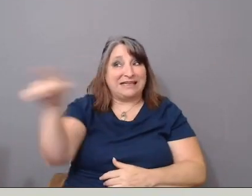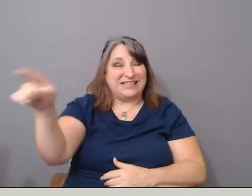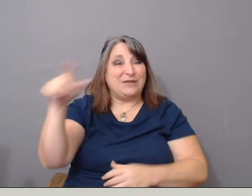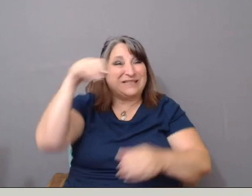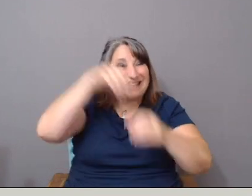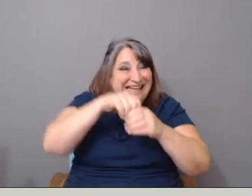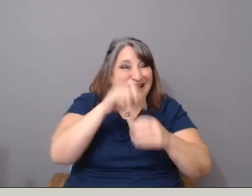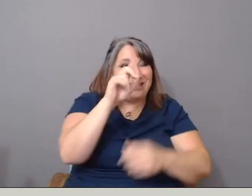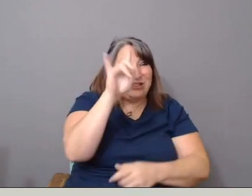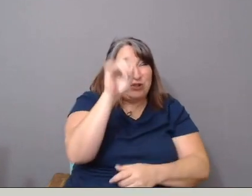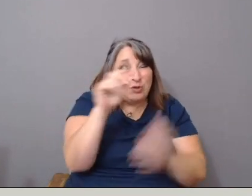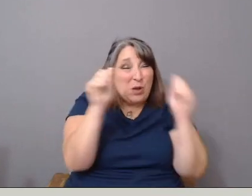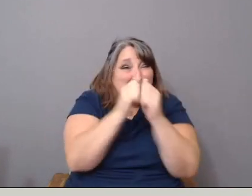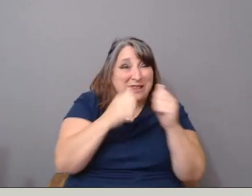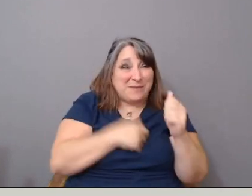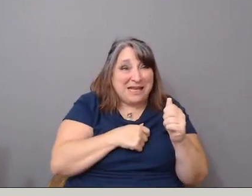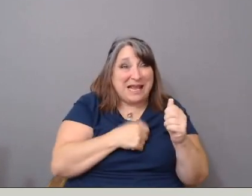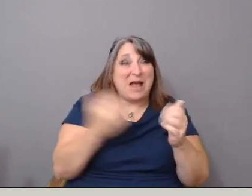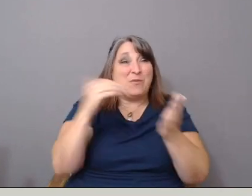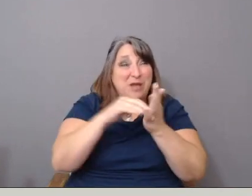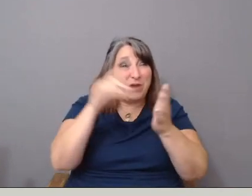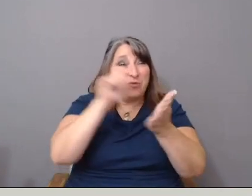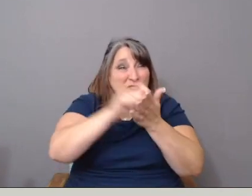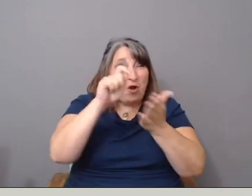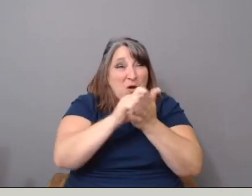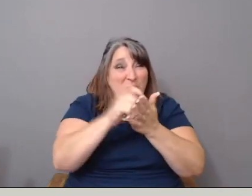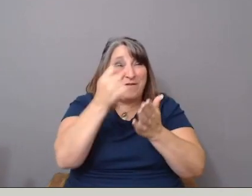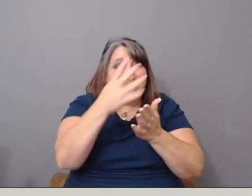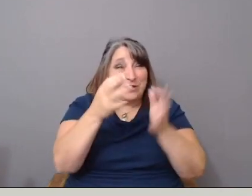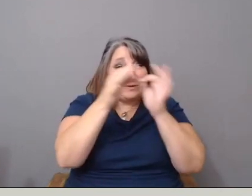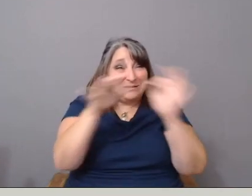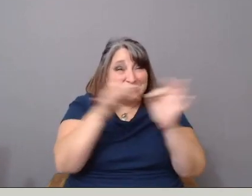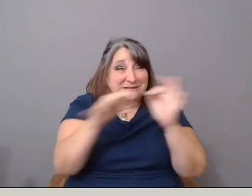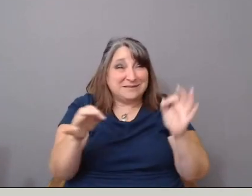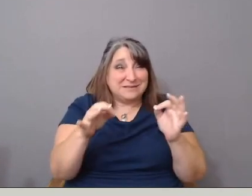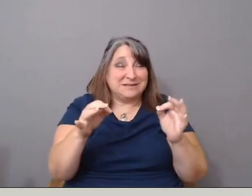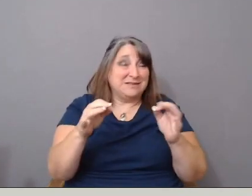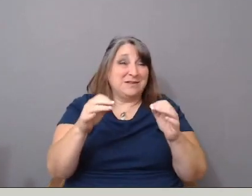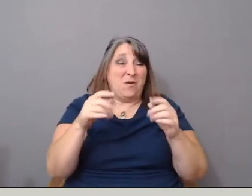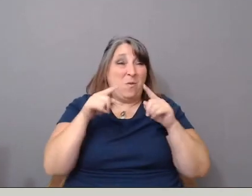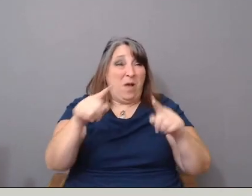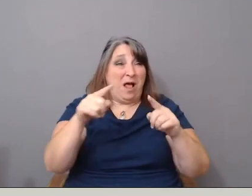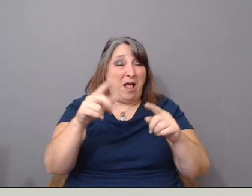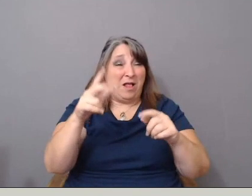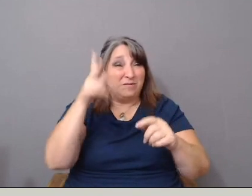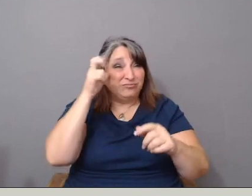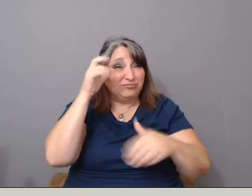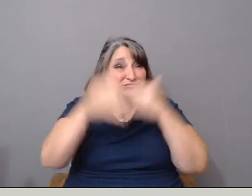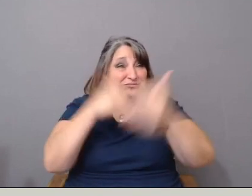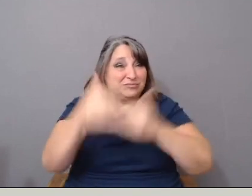And we actually rewrote a couple of things on the fly. And I think one of the pieces we rewrote was when they lunged to the side.